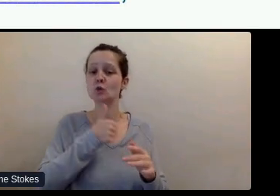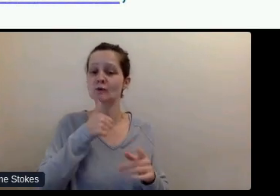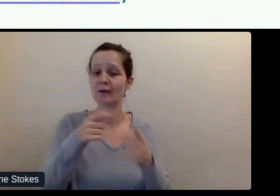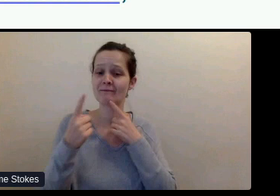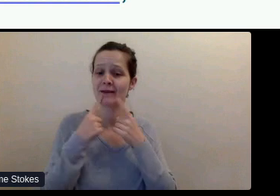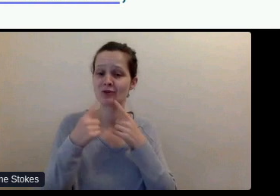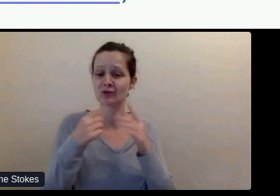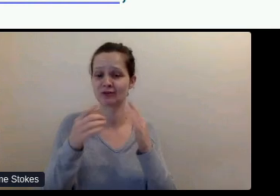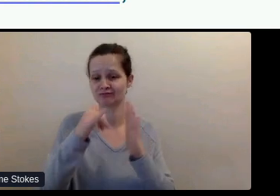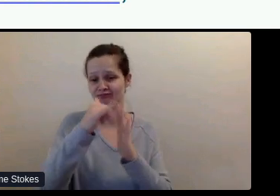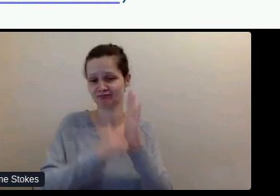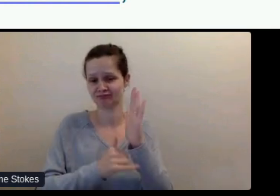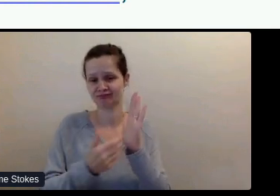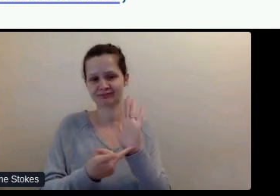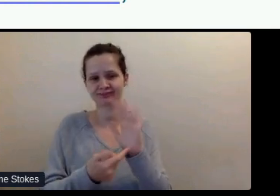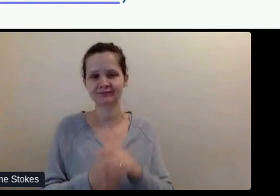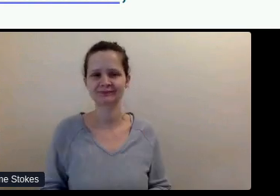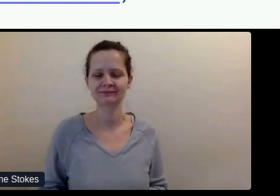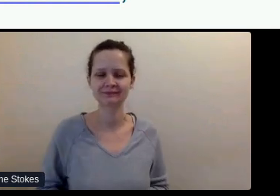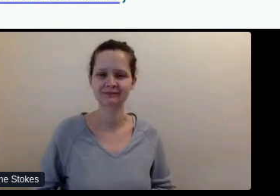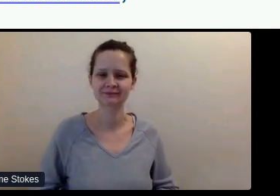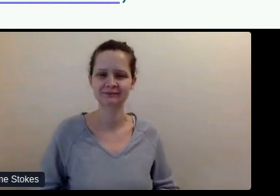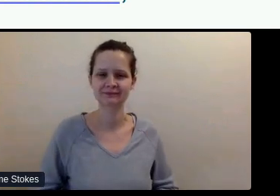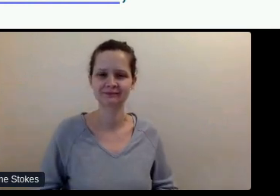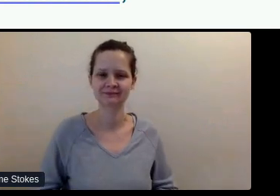We'll go on to the panel discussion.